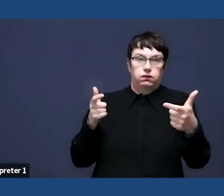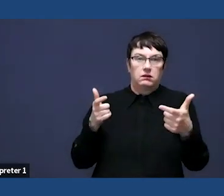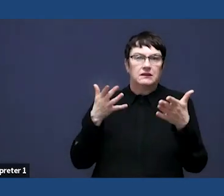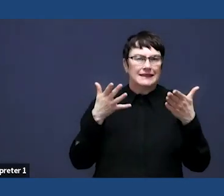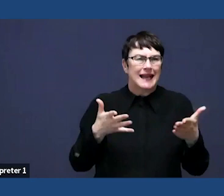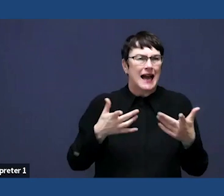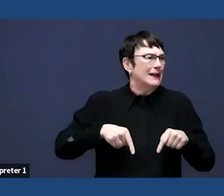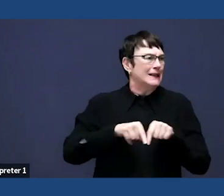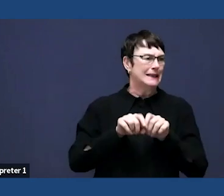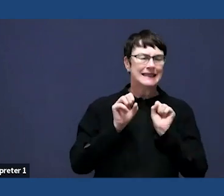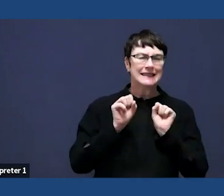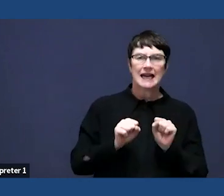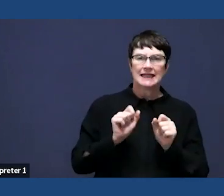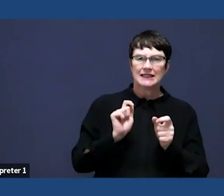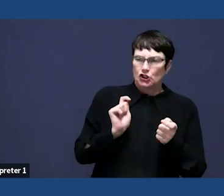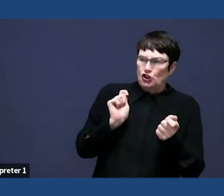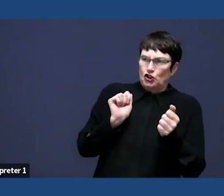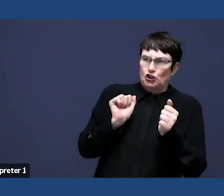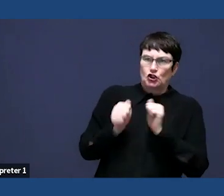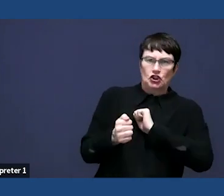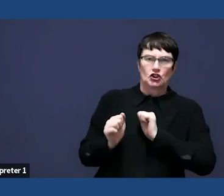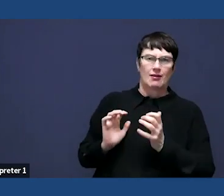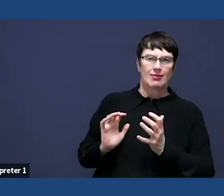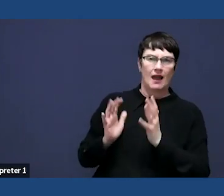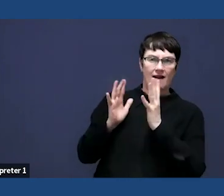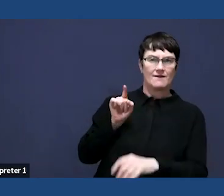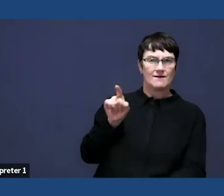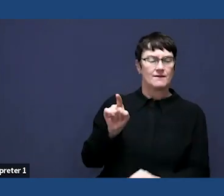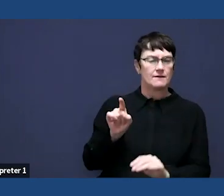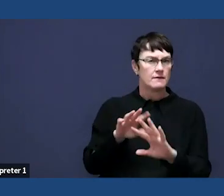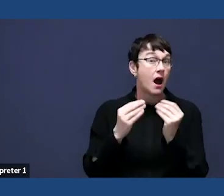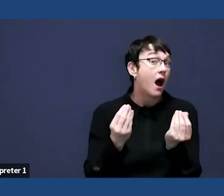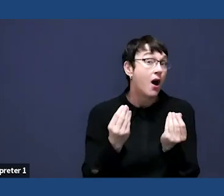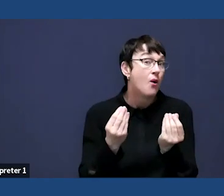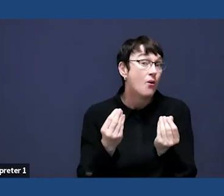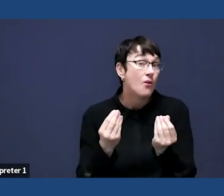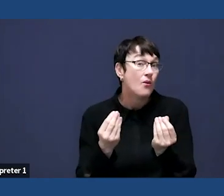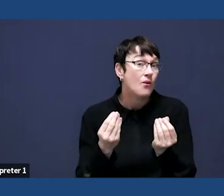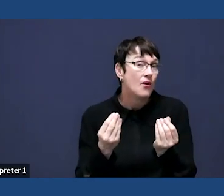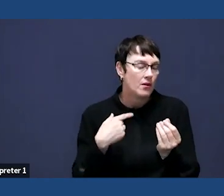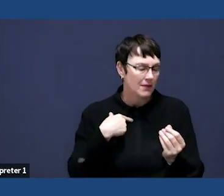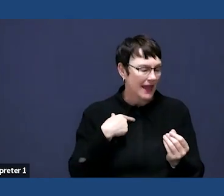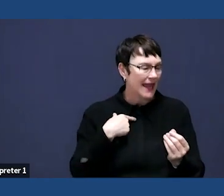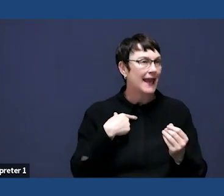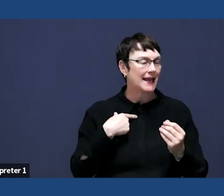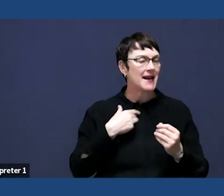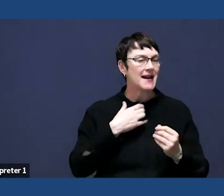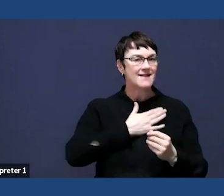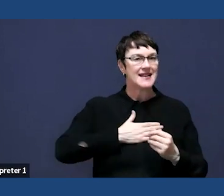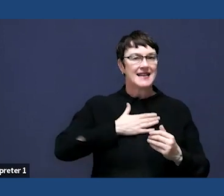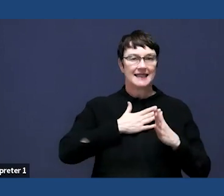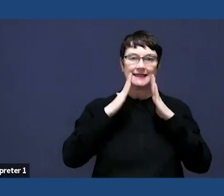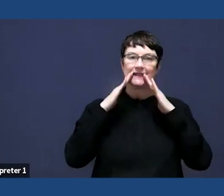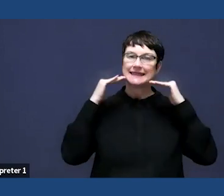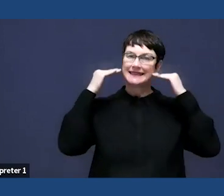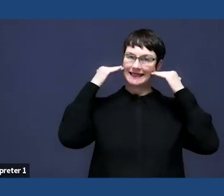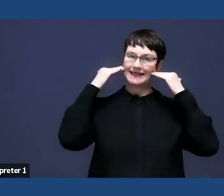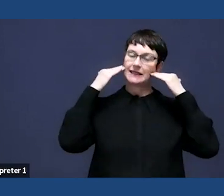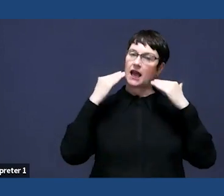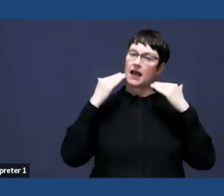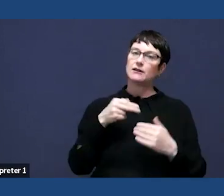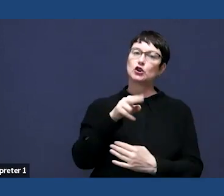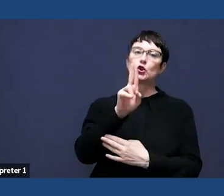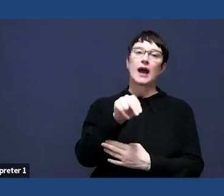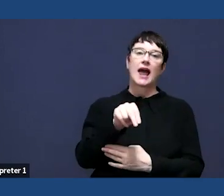We're happy we're next to the General Assembly room of the United Nations where all chiefs